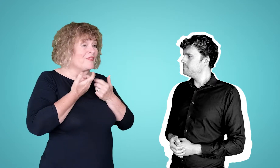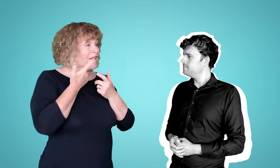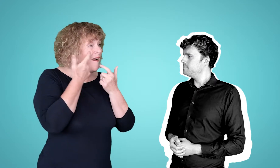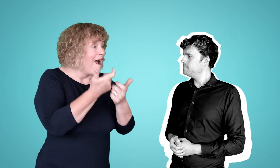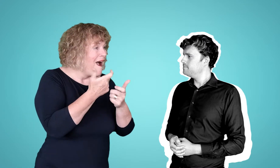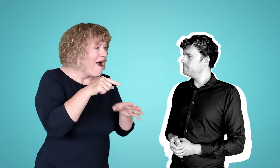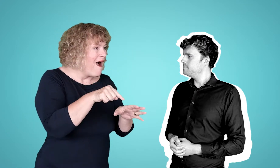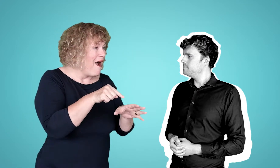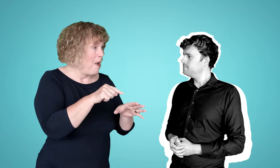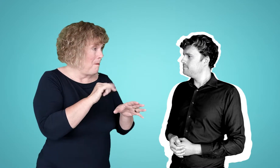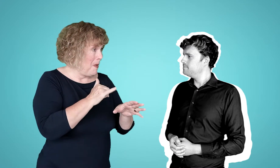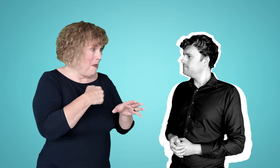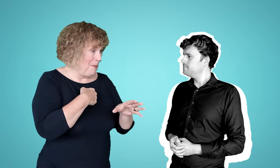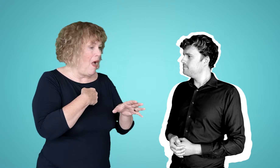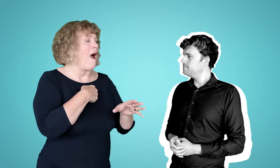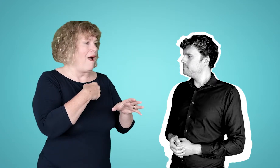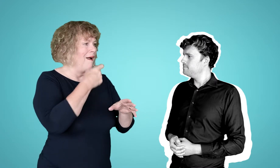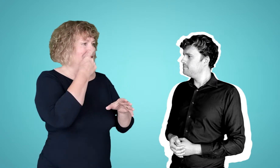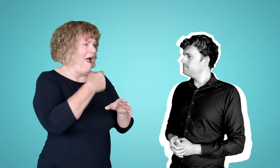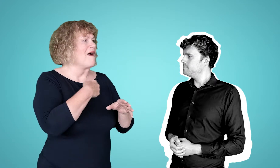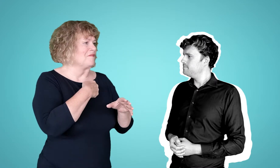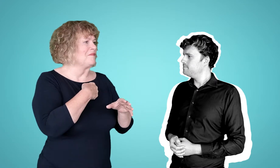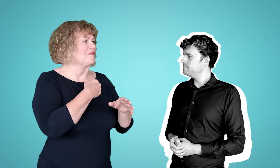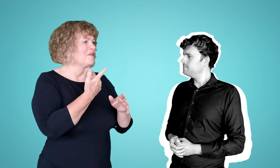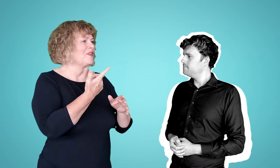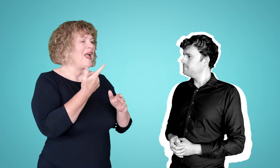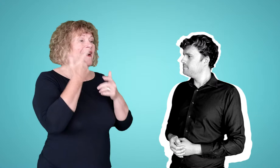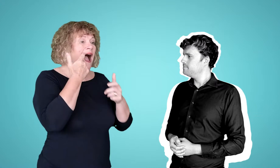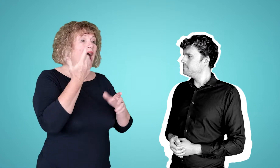the care may be able to have their Carer’s Allowance backdated